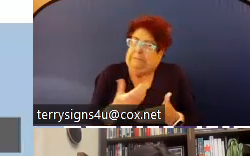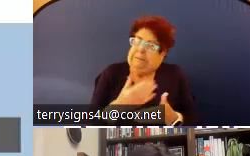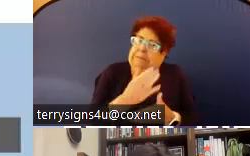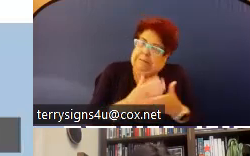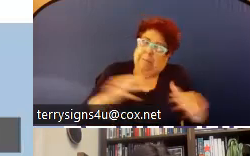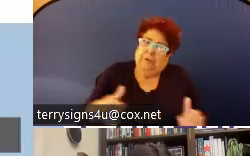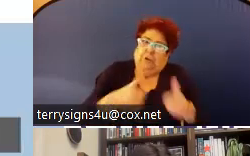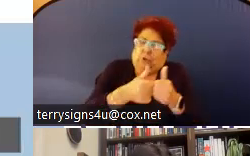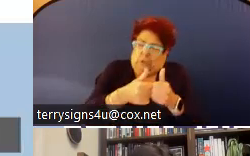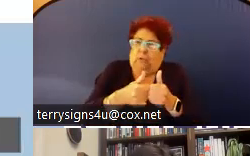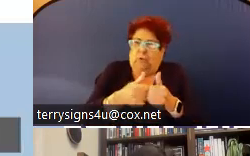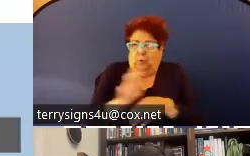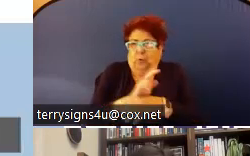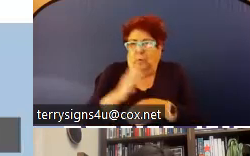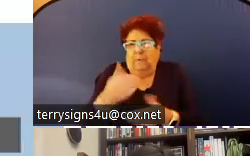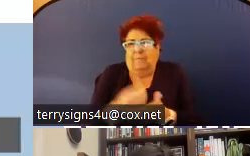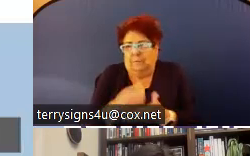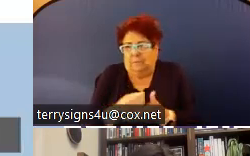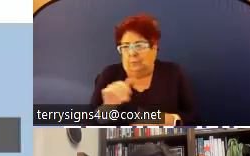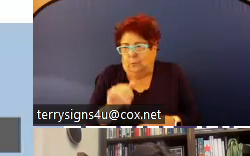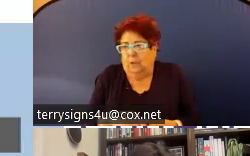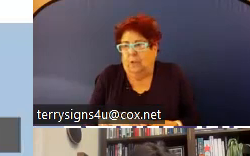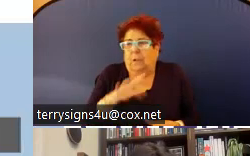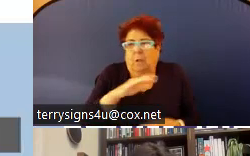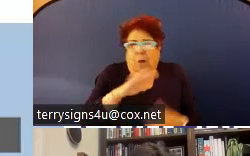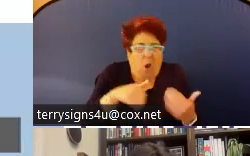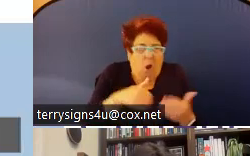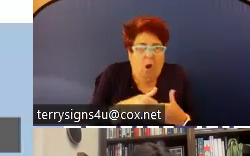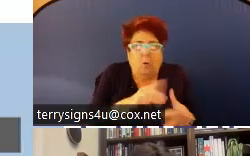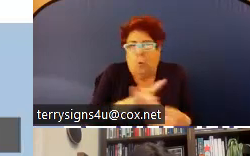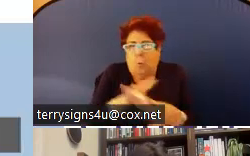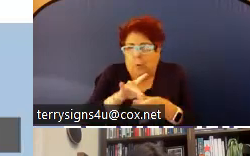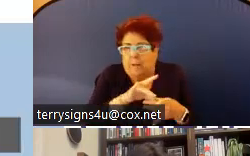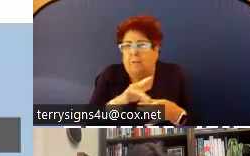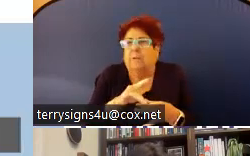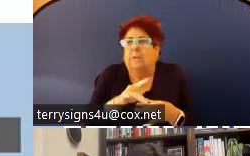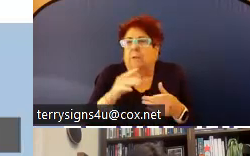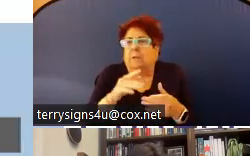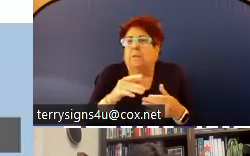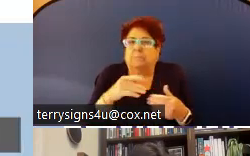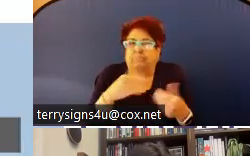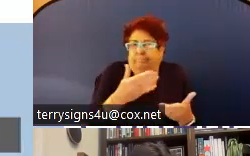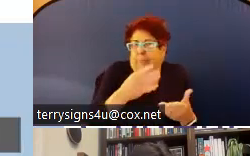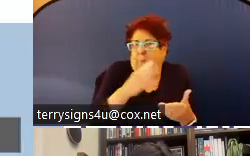this is really coordinated and supported by the different coordinating members of the coalition.